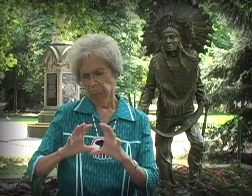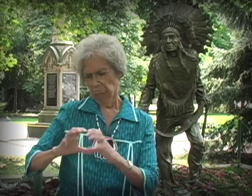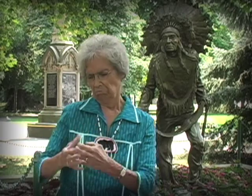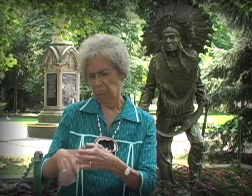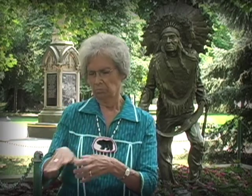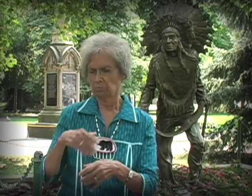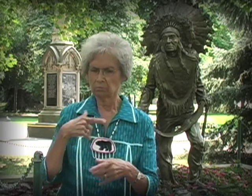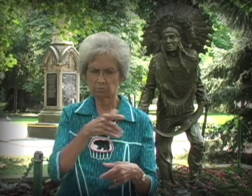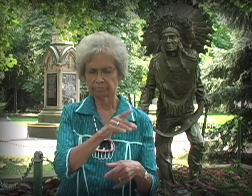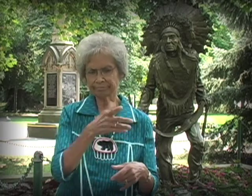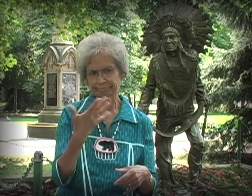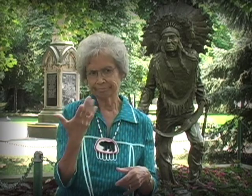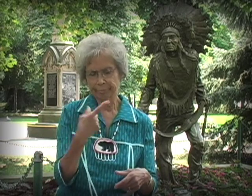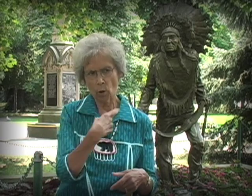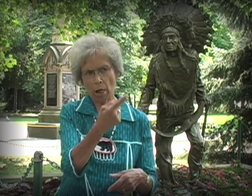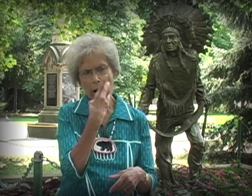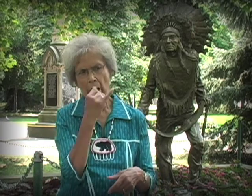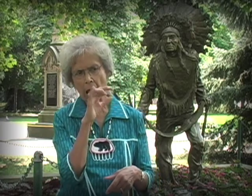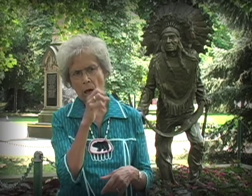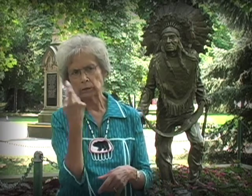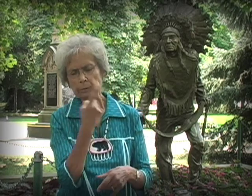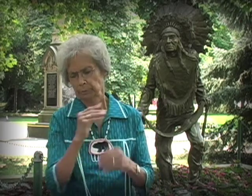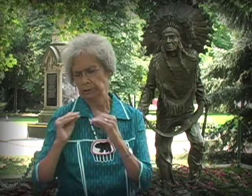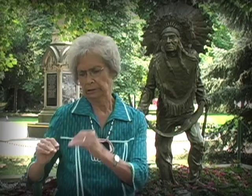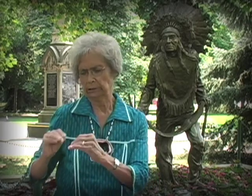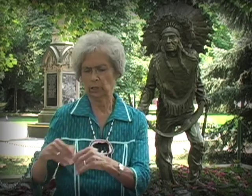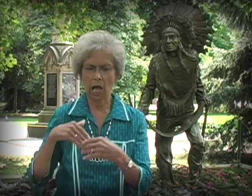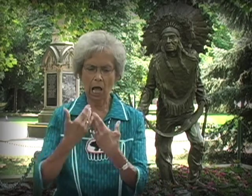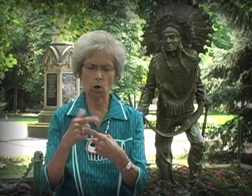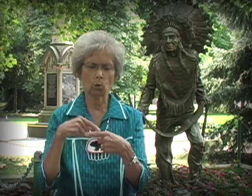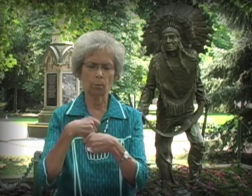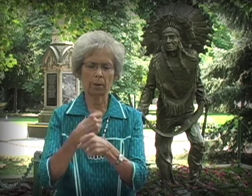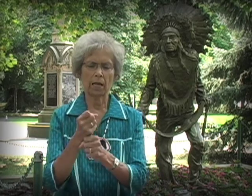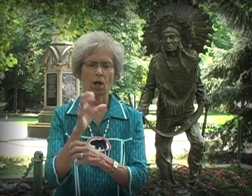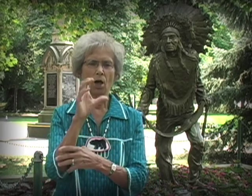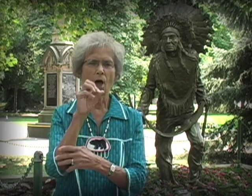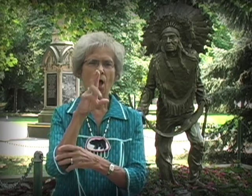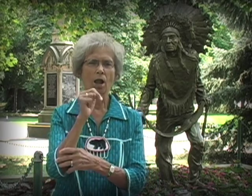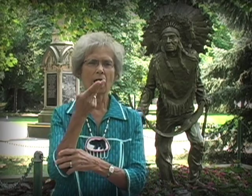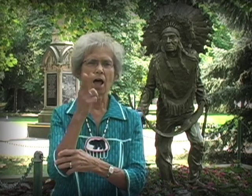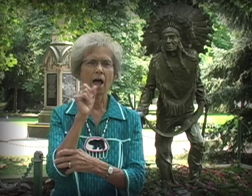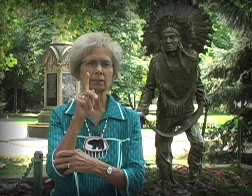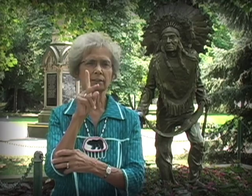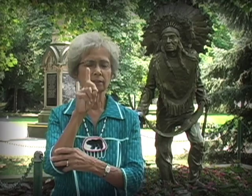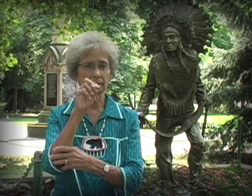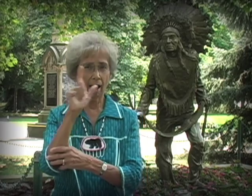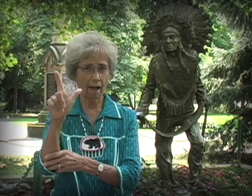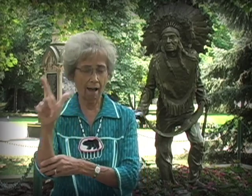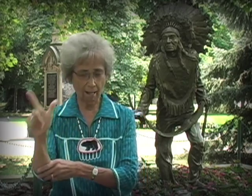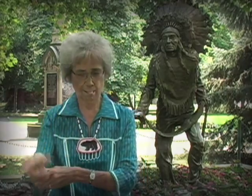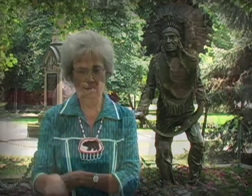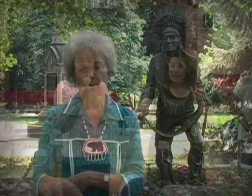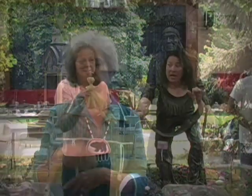LIke there are workshops for adults. Then we set up workshops for children. Someone could teach them how to make a corn husk doll.